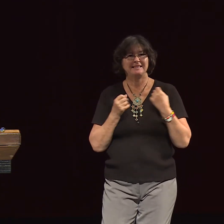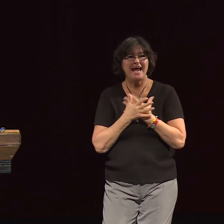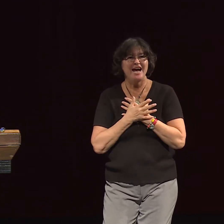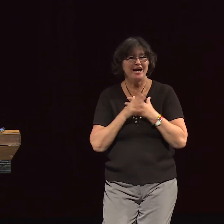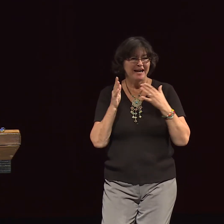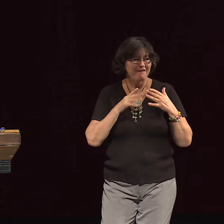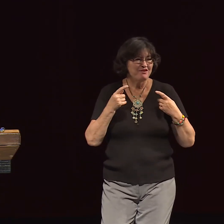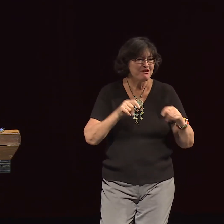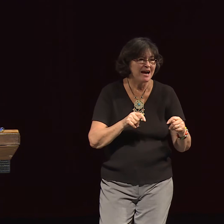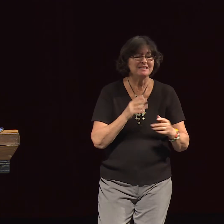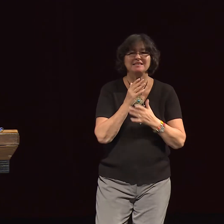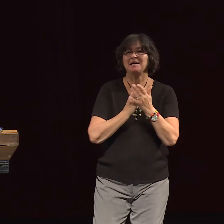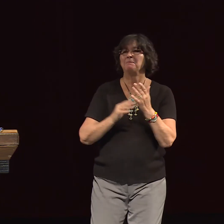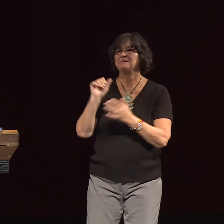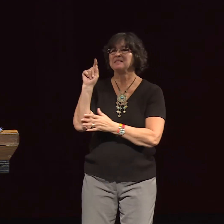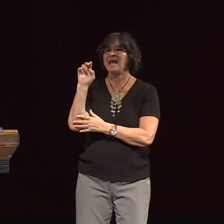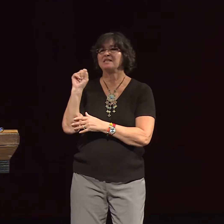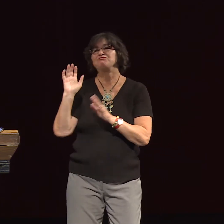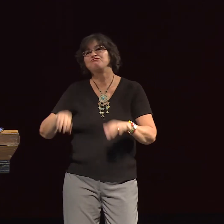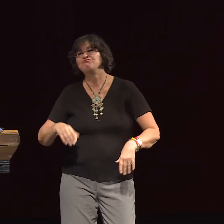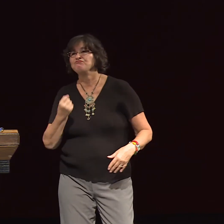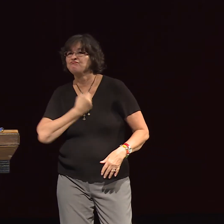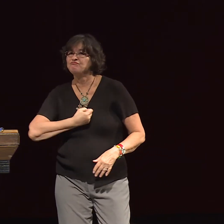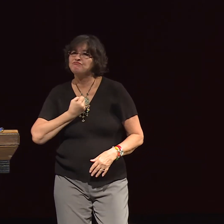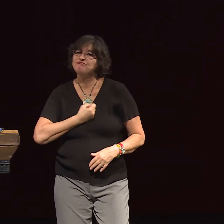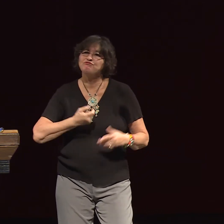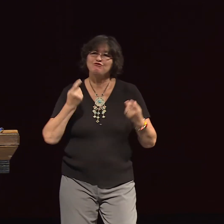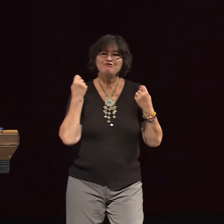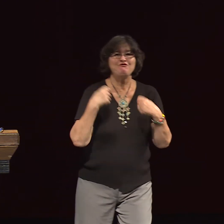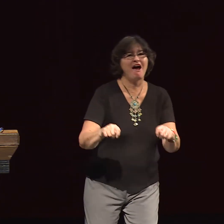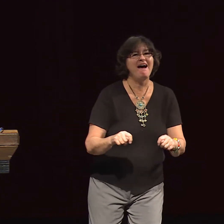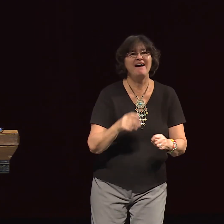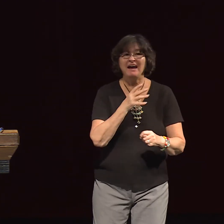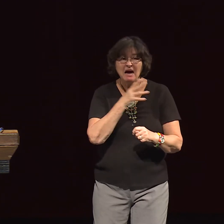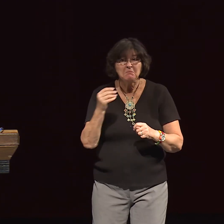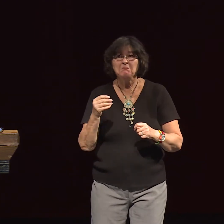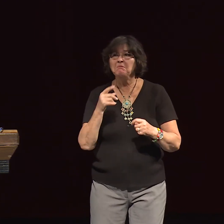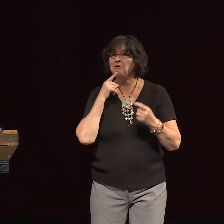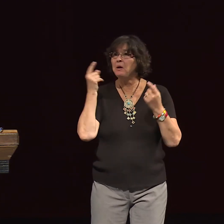You know, a lot of times, people are really afraid to try, but be brave.